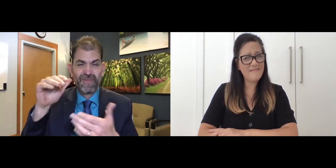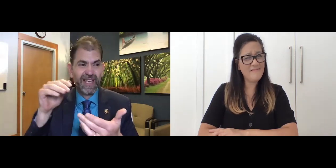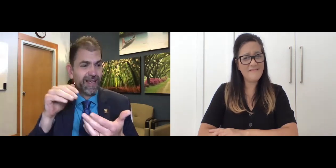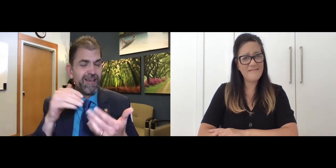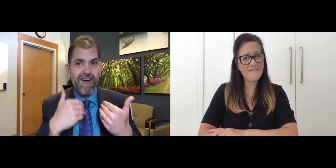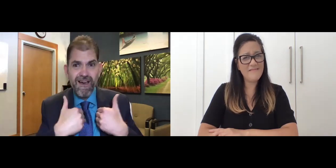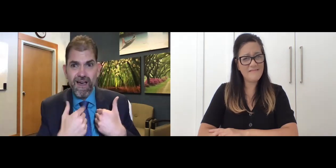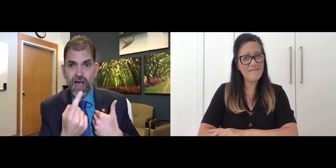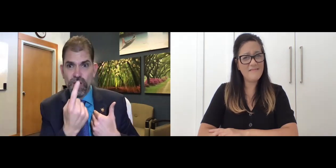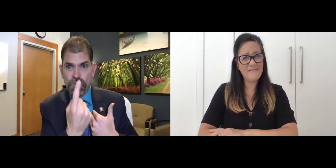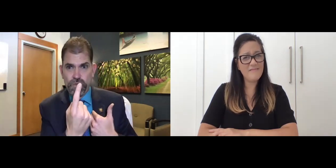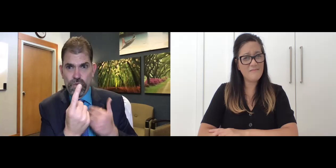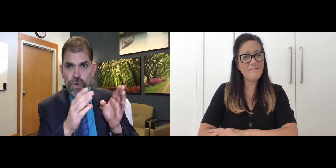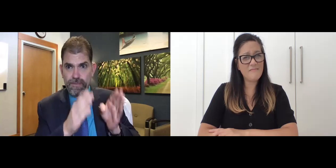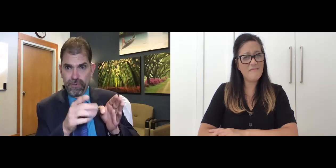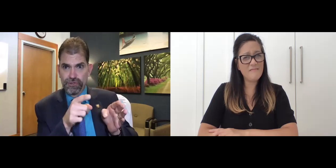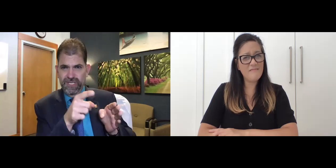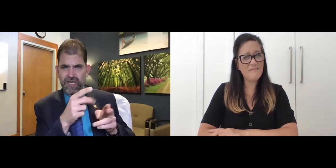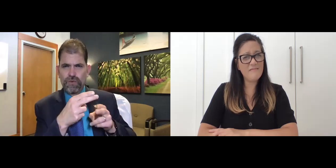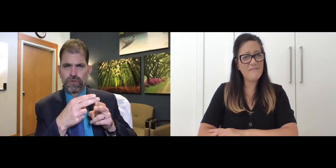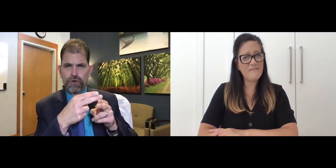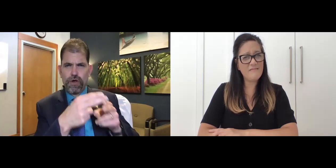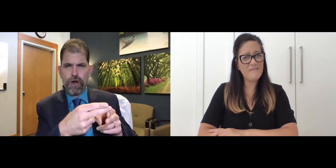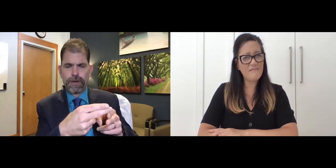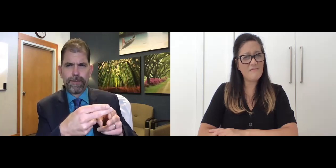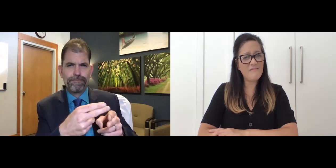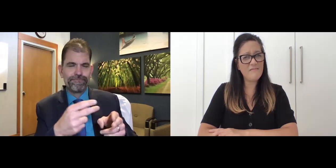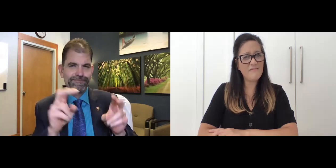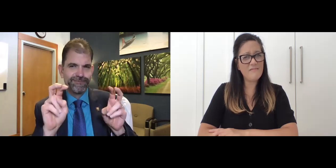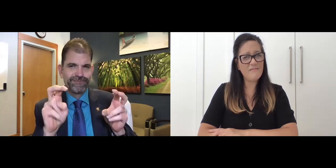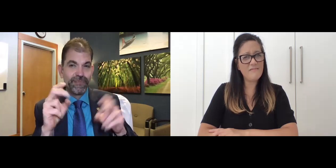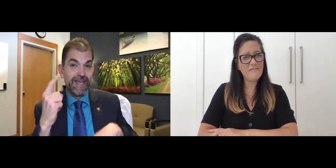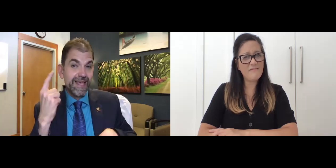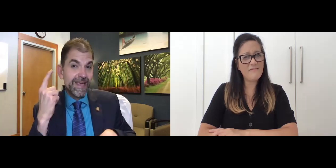Obviously if I was an oral student and there was a person in the school